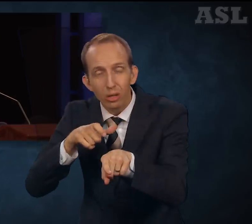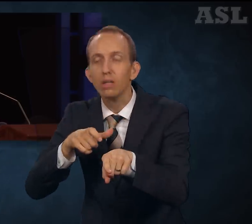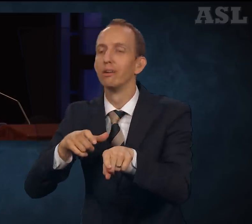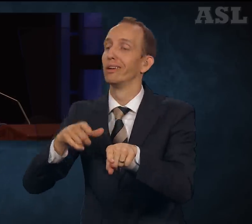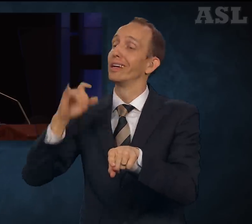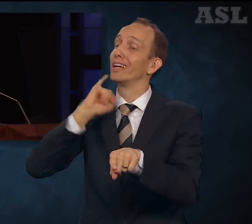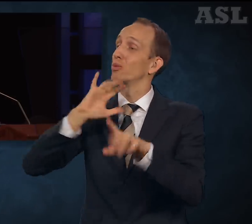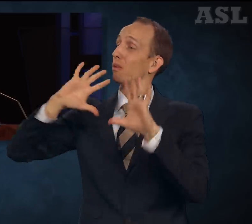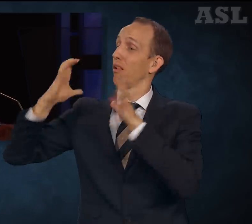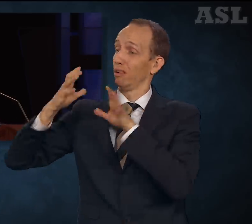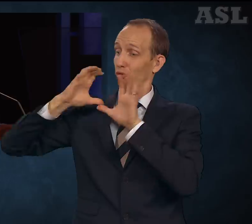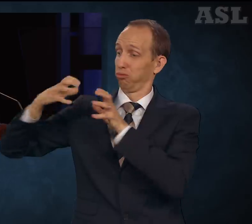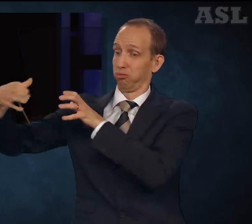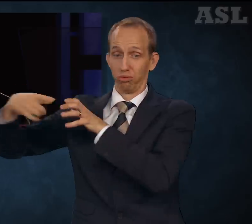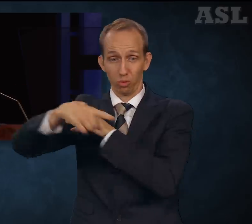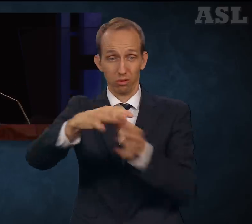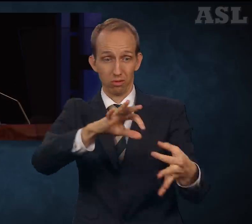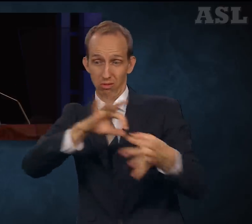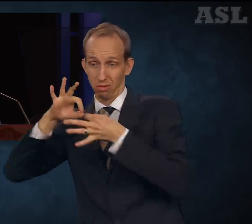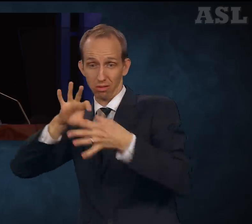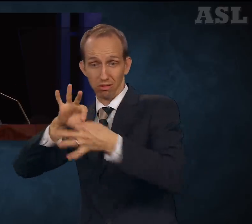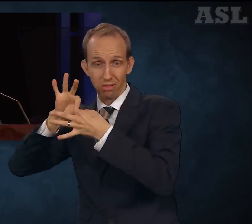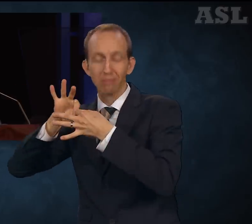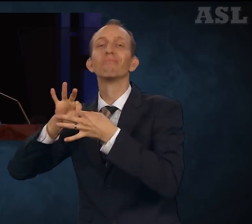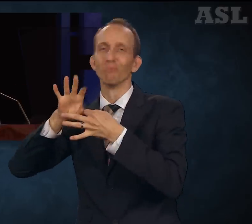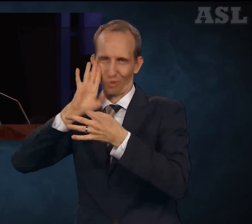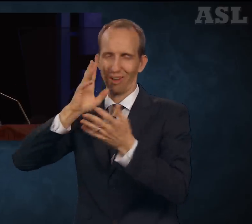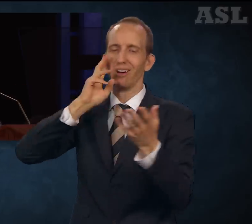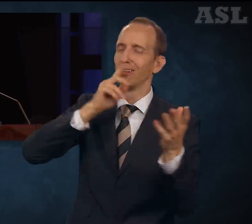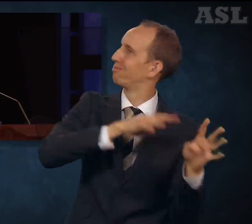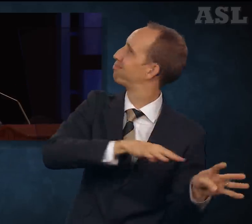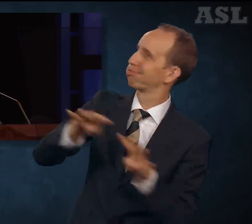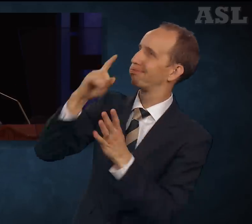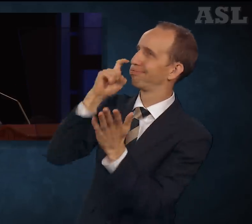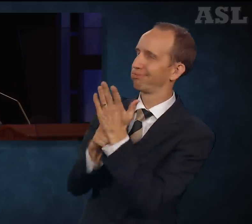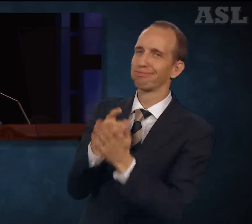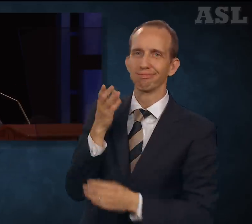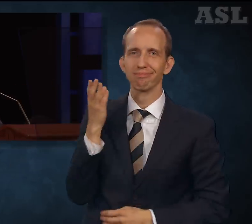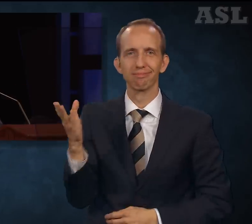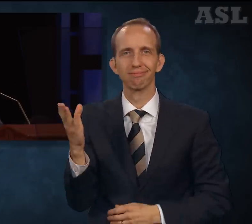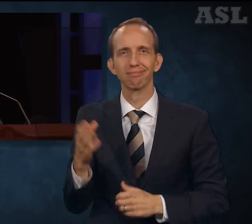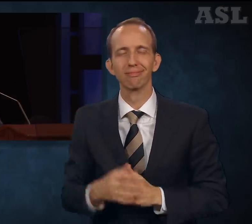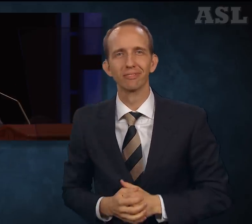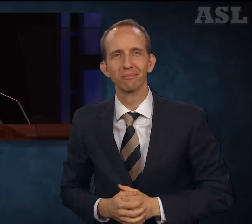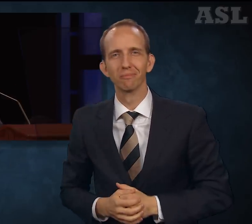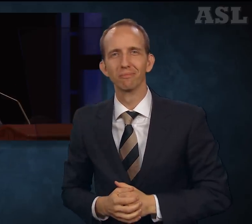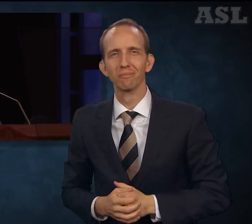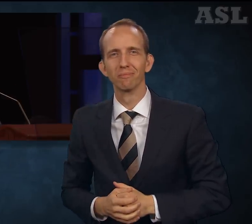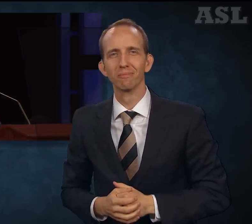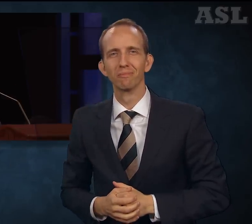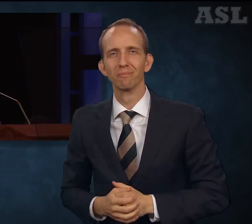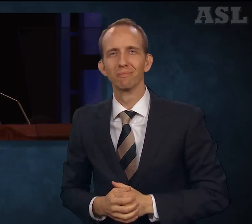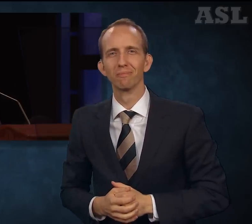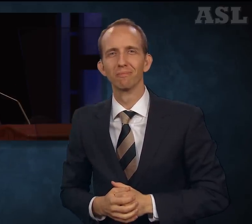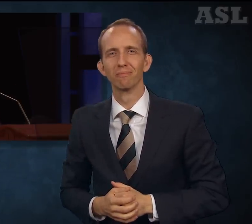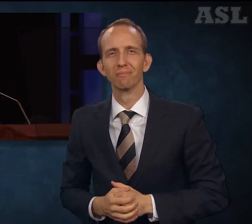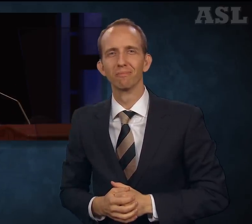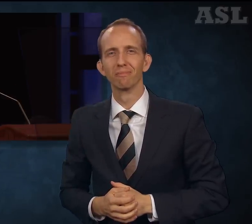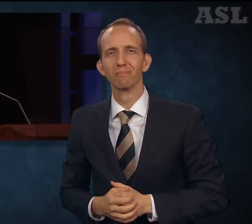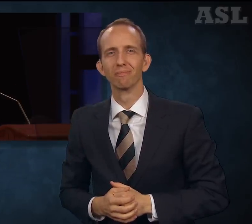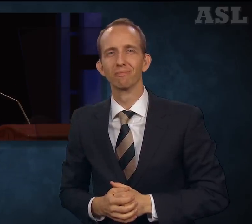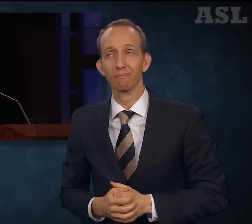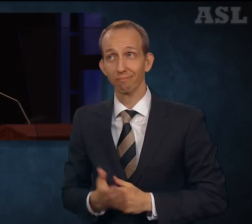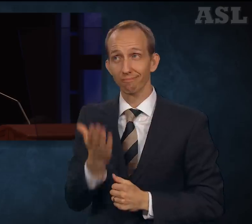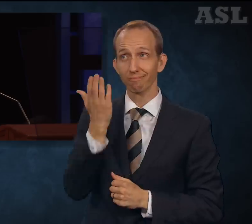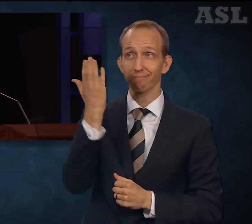LORD, WHO SAID, "MY SHEEP